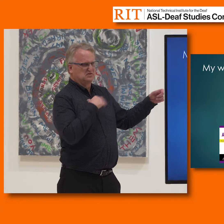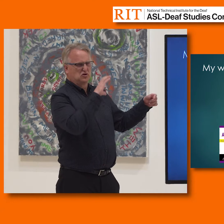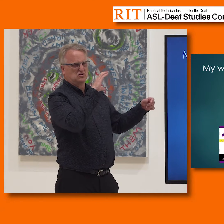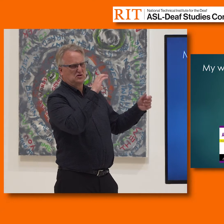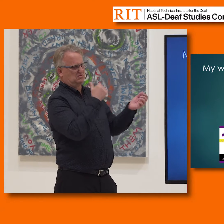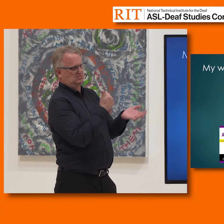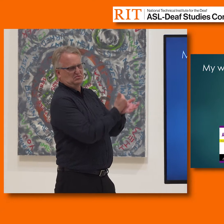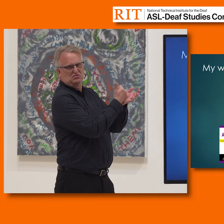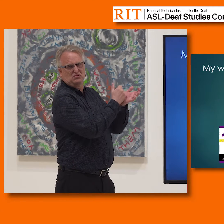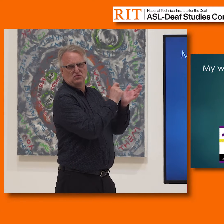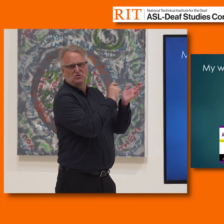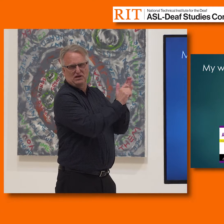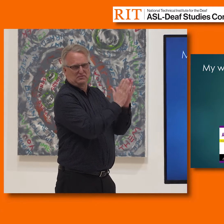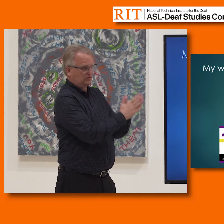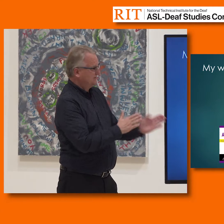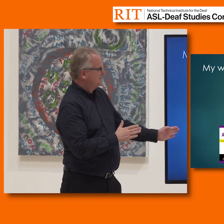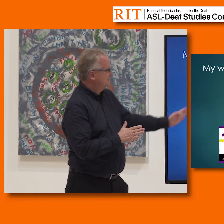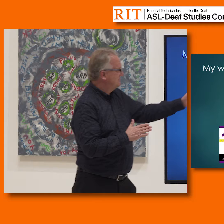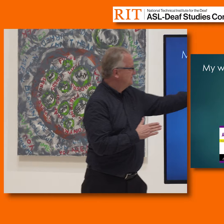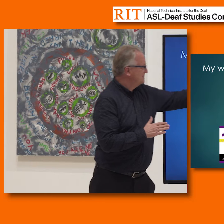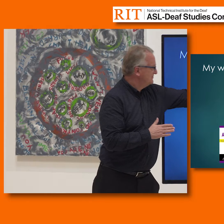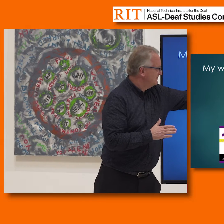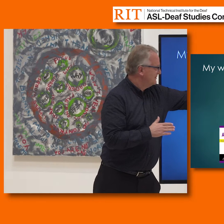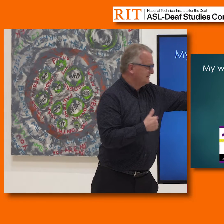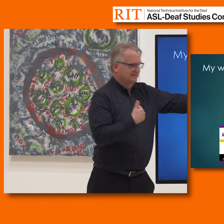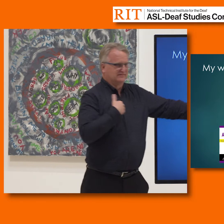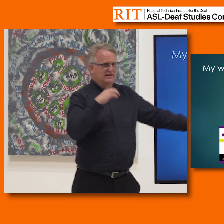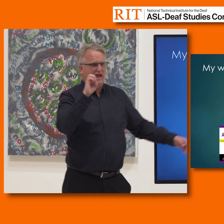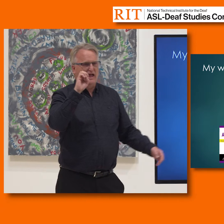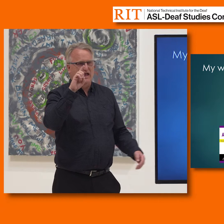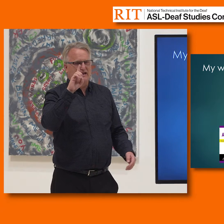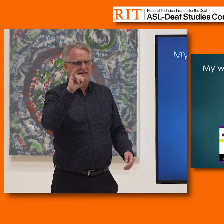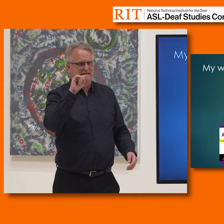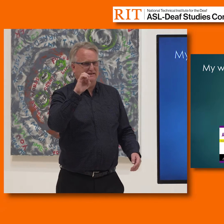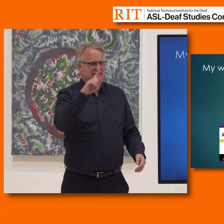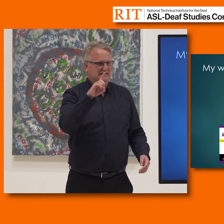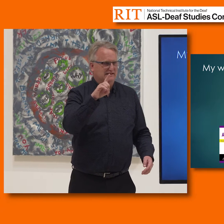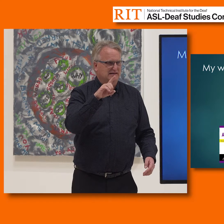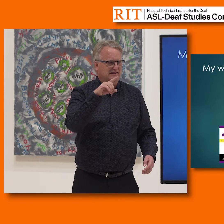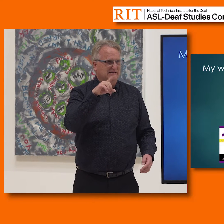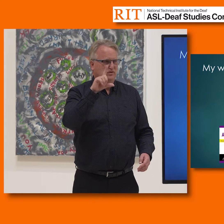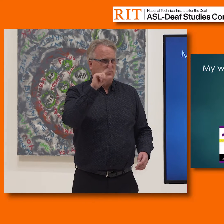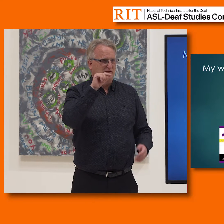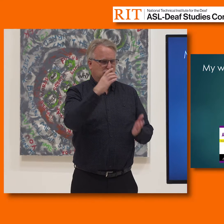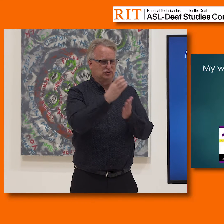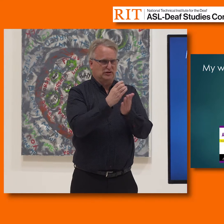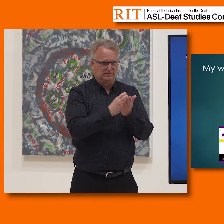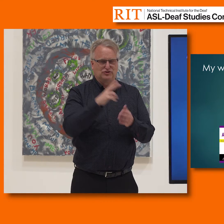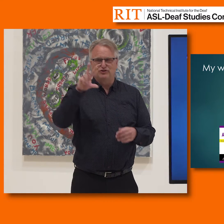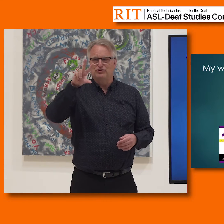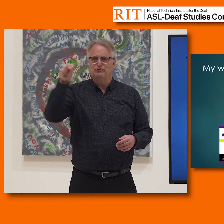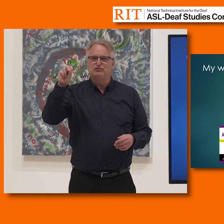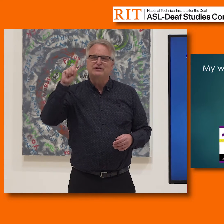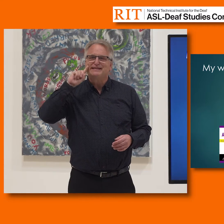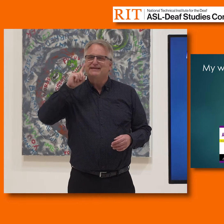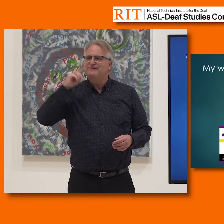So, I helped coauthor this, and then I'm the editor of this book. I edited 20 chapters. I got some pieces from 30 different